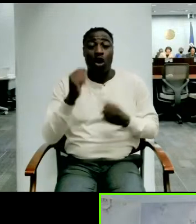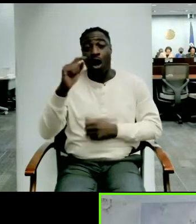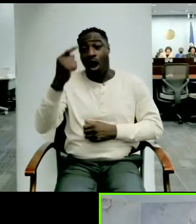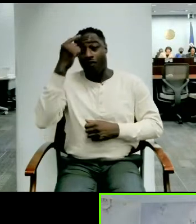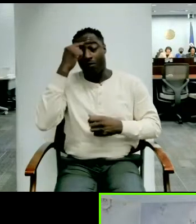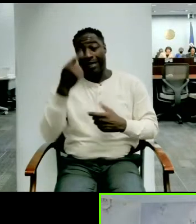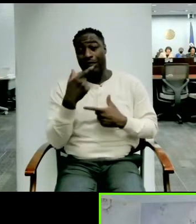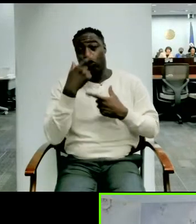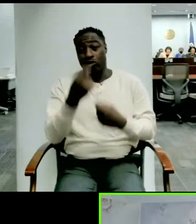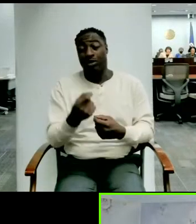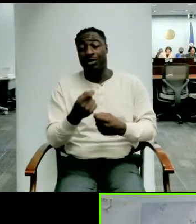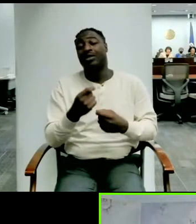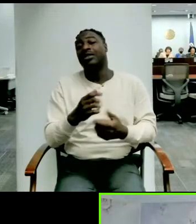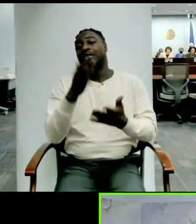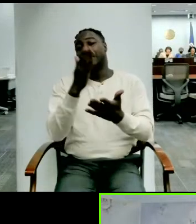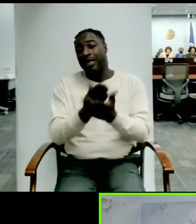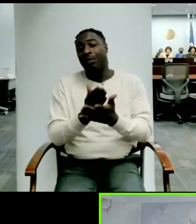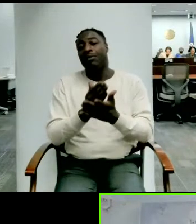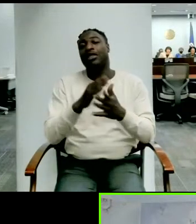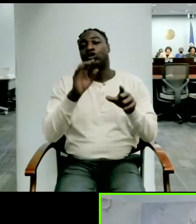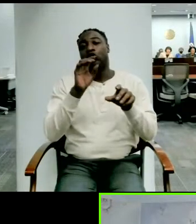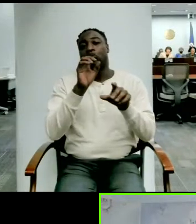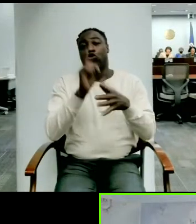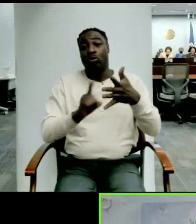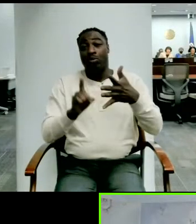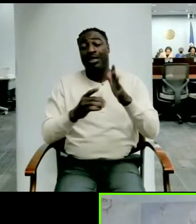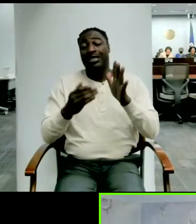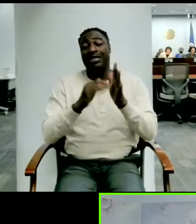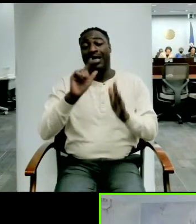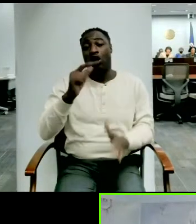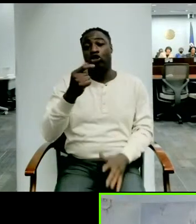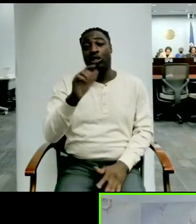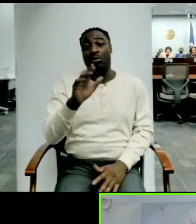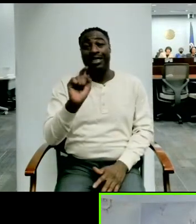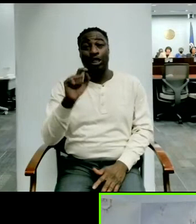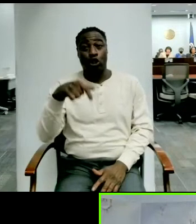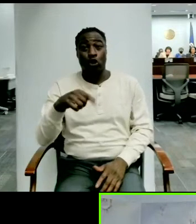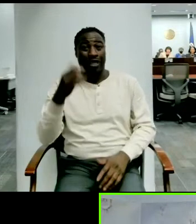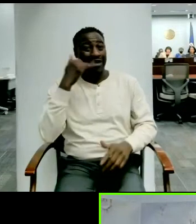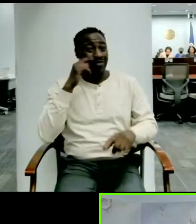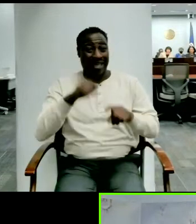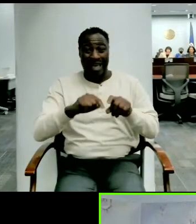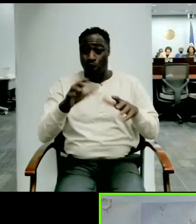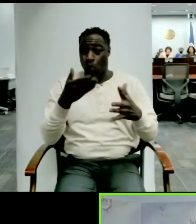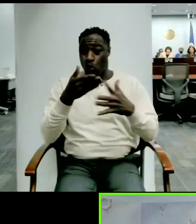combating LGTBQ discrimination and if they can't do it through any other way, it is,